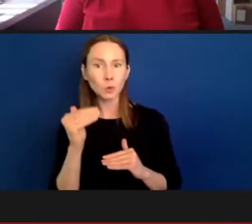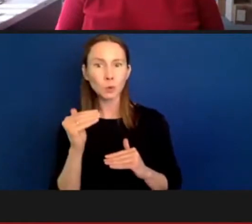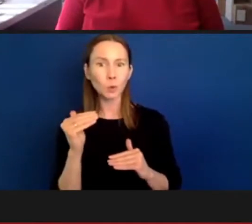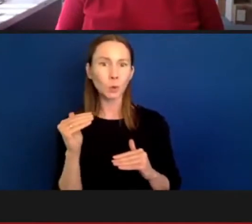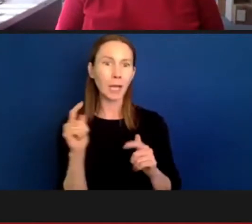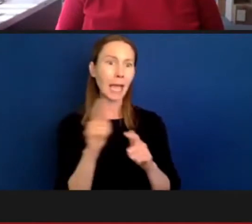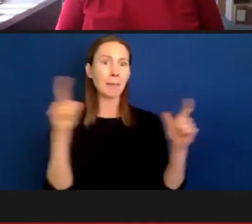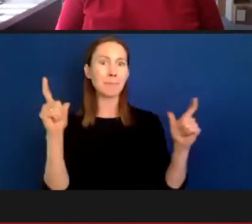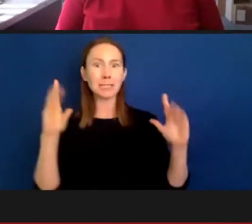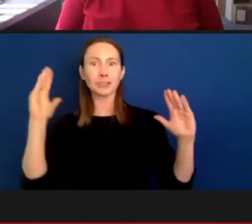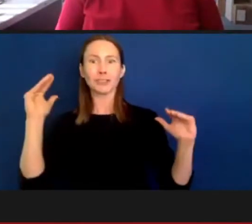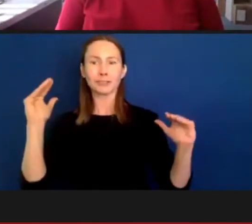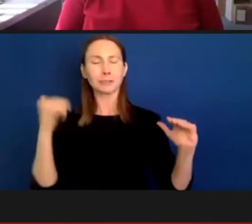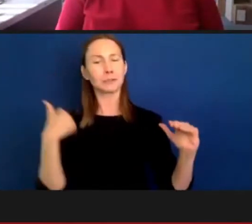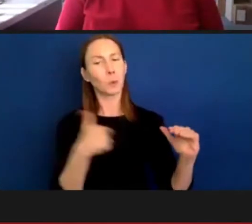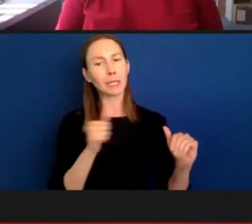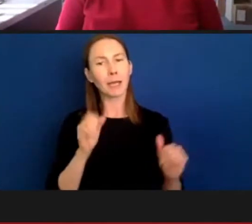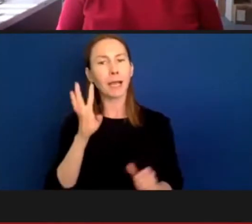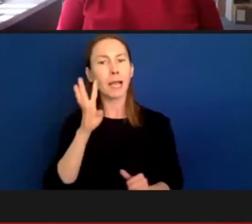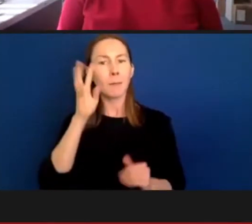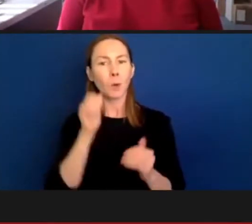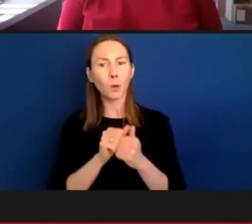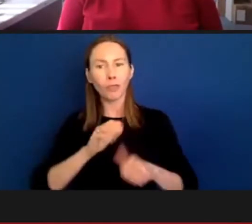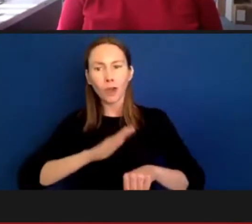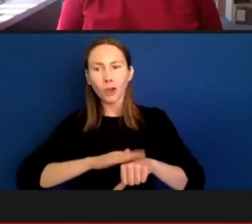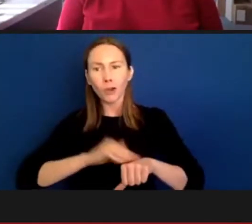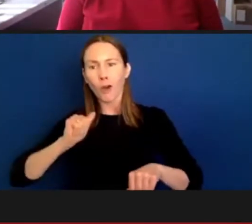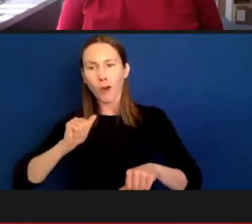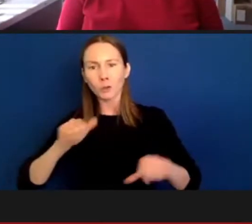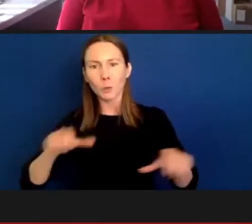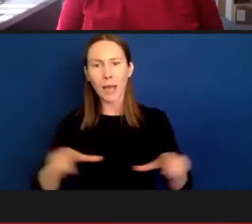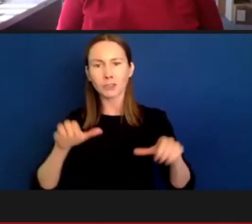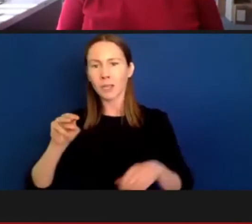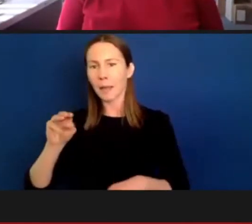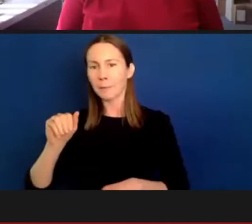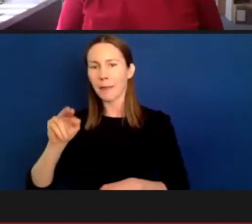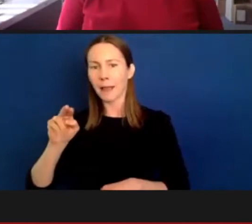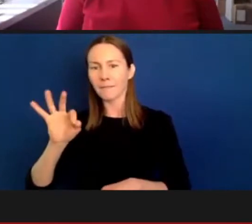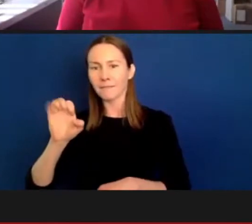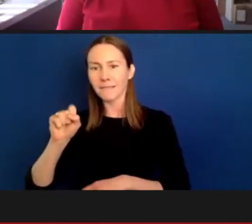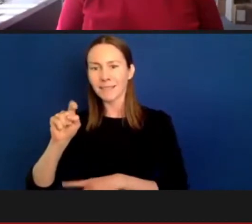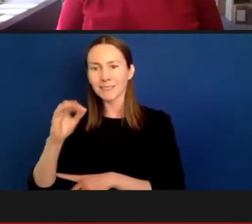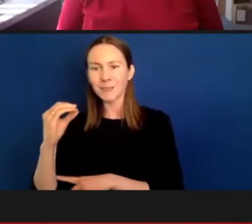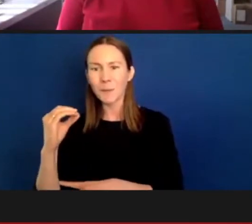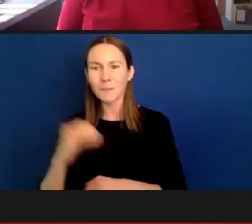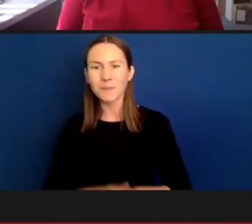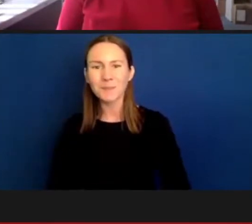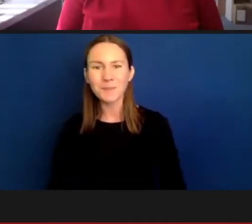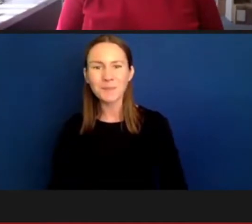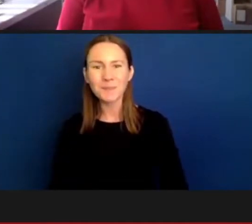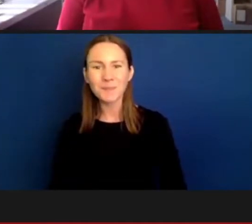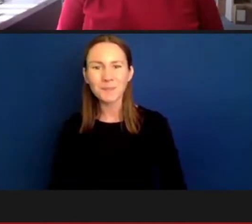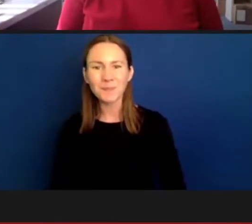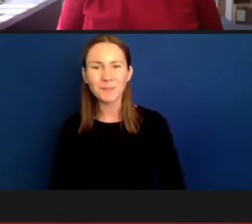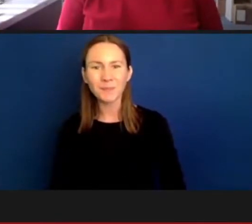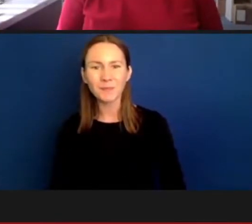that we could come up with a call to action manifesto.